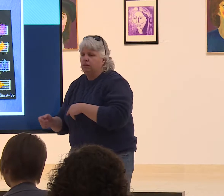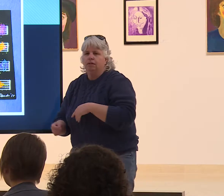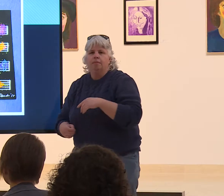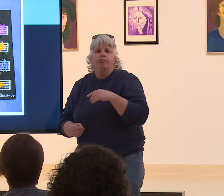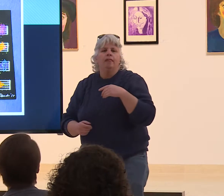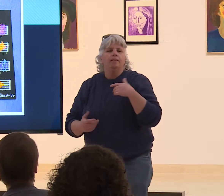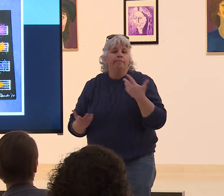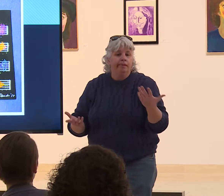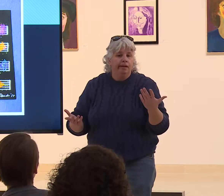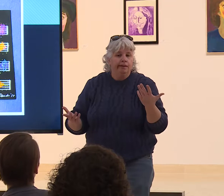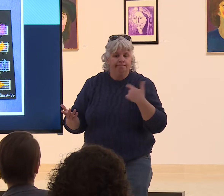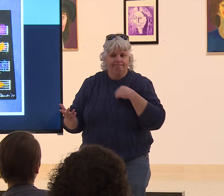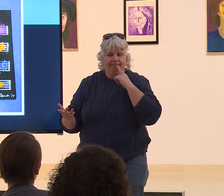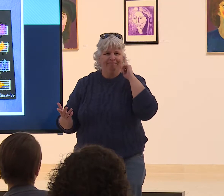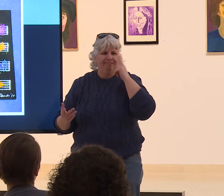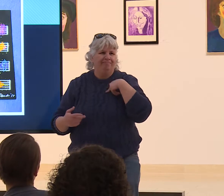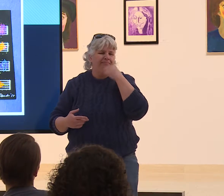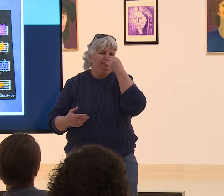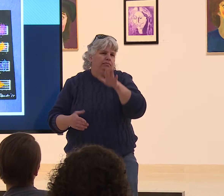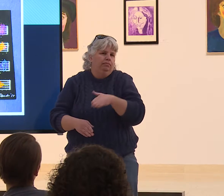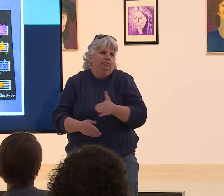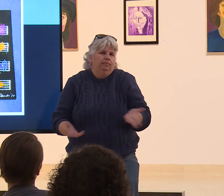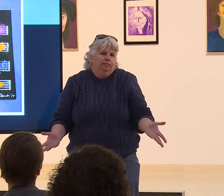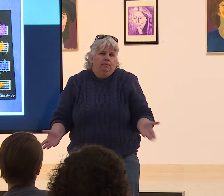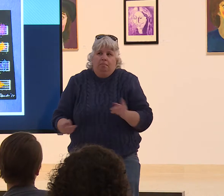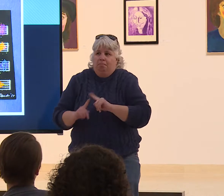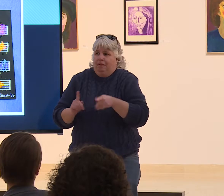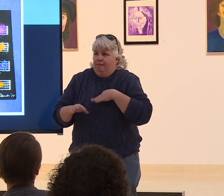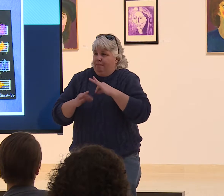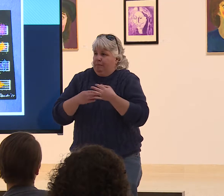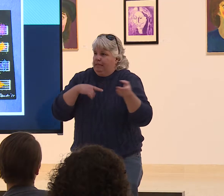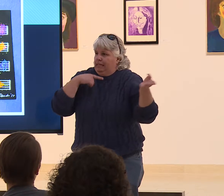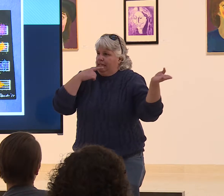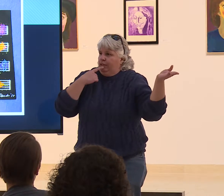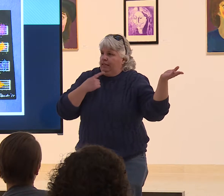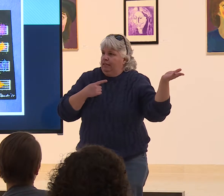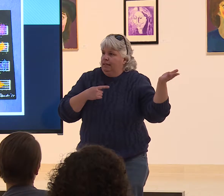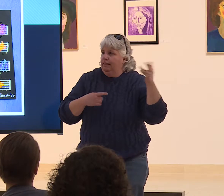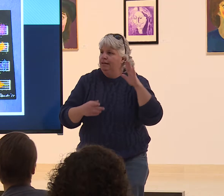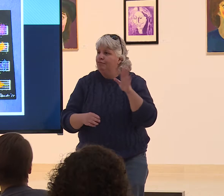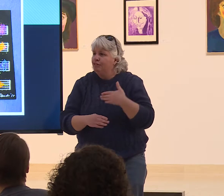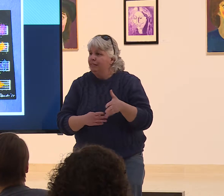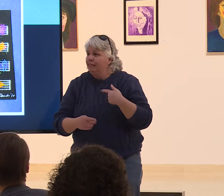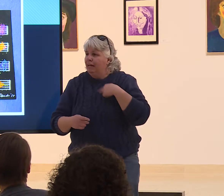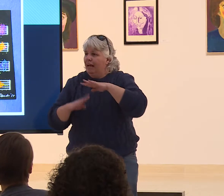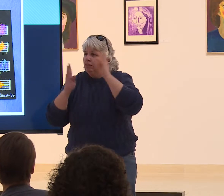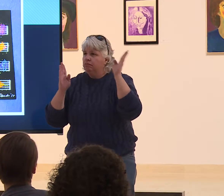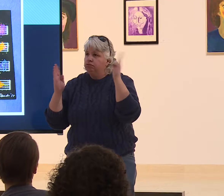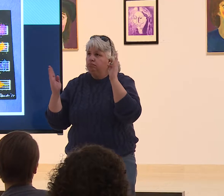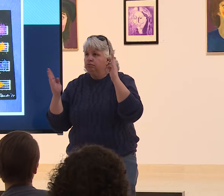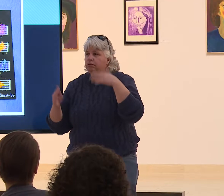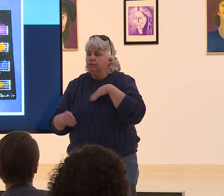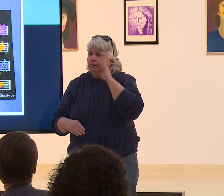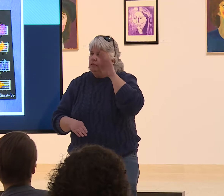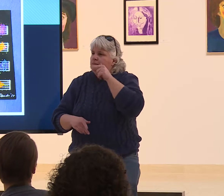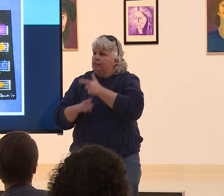Patti: Yep. Rosemary: OK, but I'm deaf. I mean, I don't care anything about music. I have children who are hearing, and they're all about it